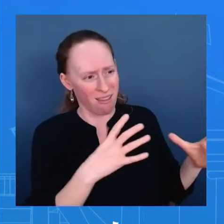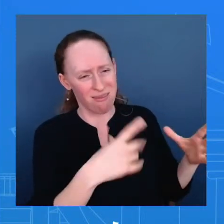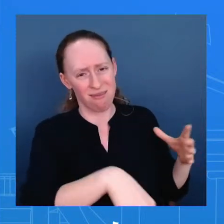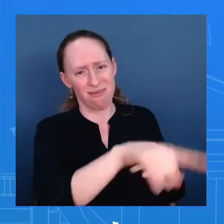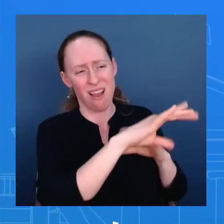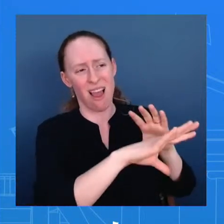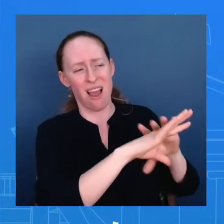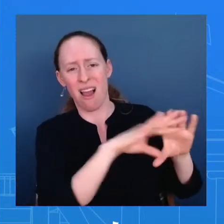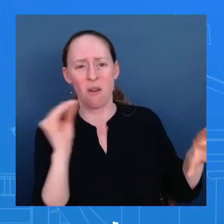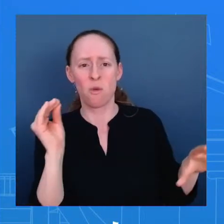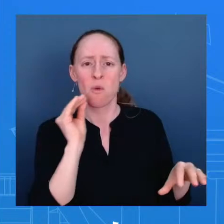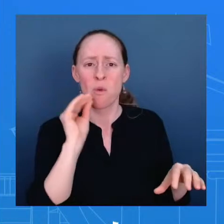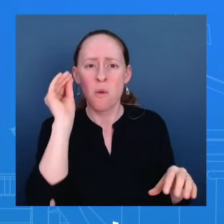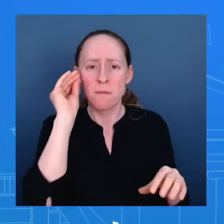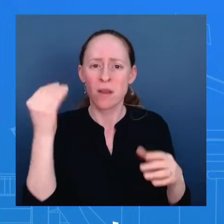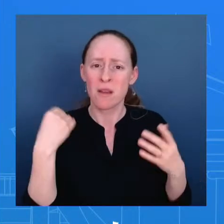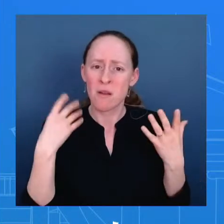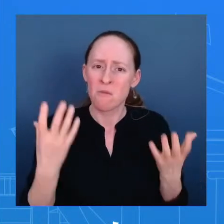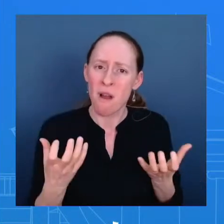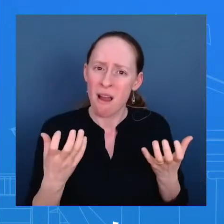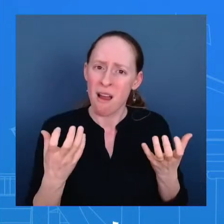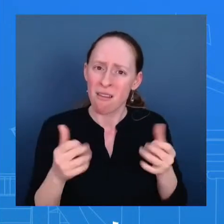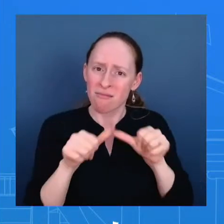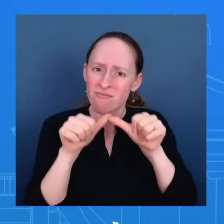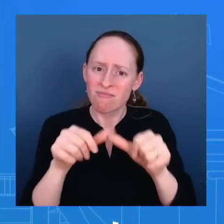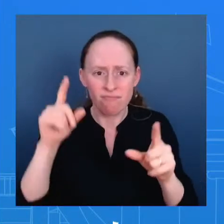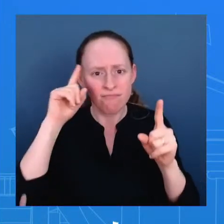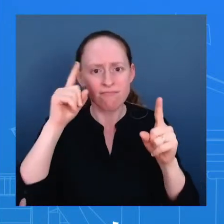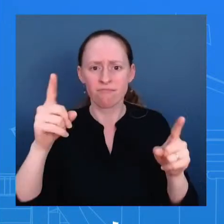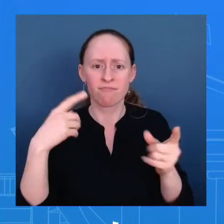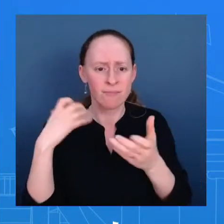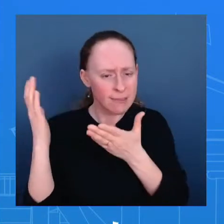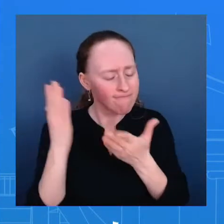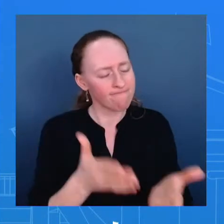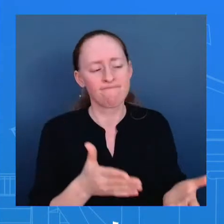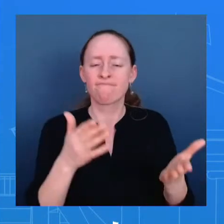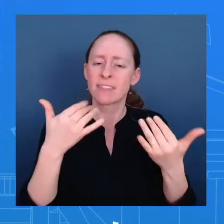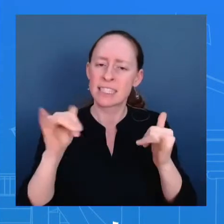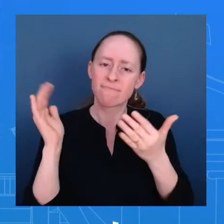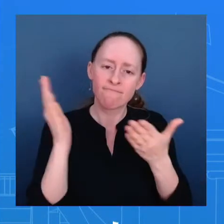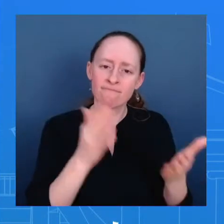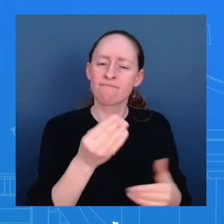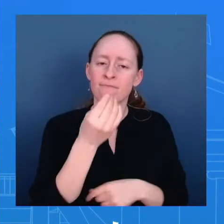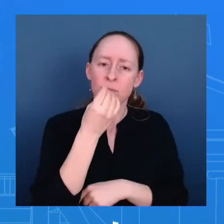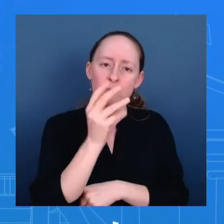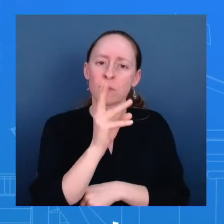And we have to be optimistic. We have to be hopeful here. Go ahead, Aurelia. The Press: Thank you. Ms. Jean-Pierre: I know I have to go. The Press: Thank you. Israel said today